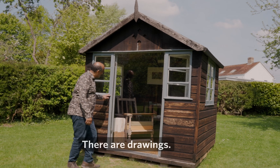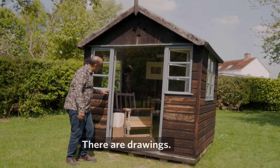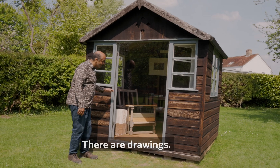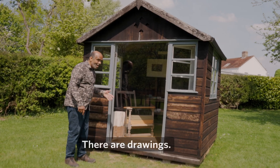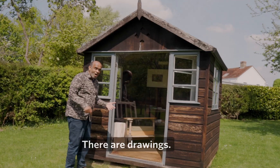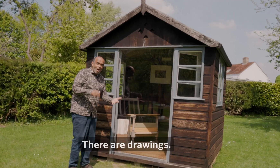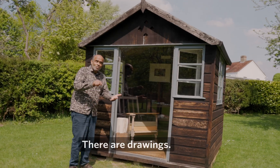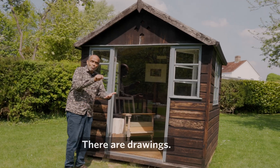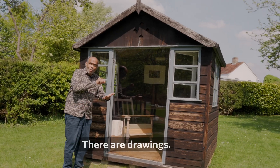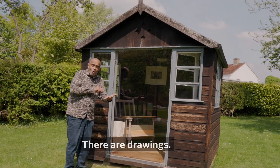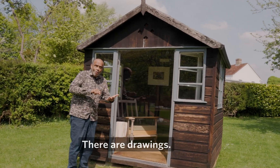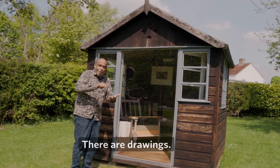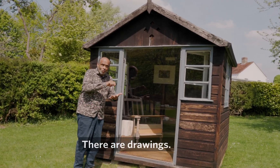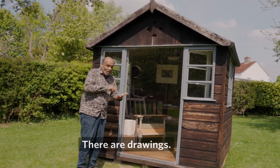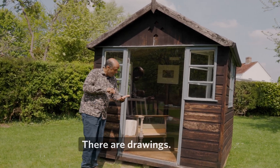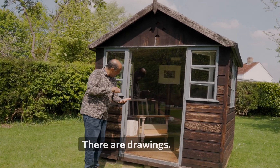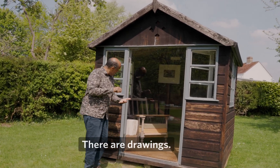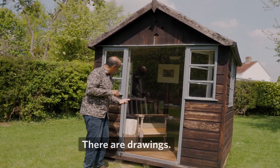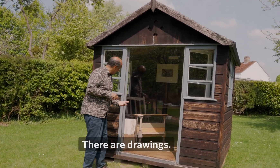There are drawings.